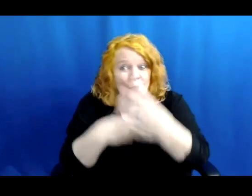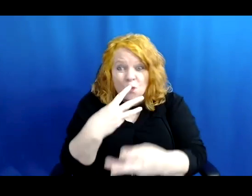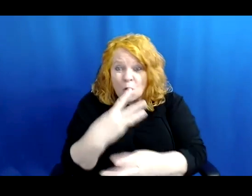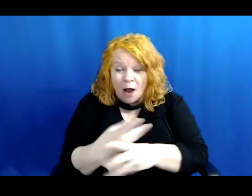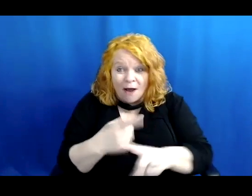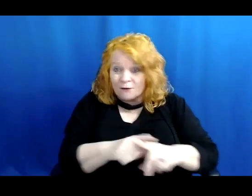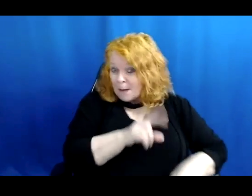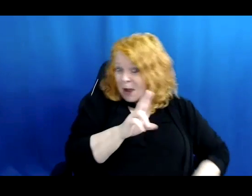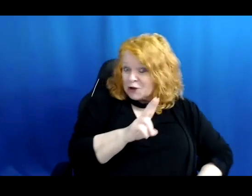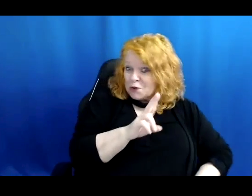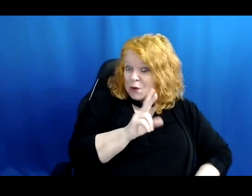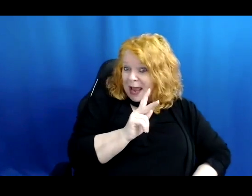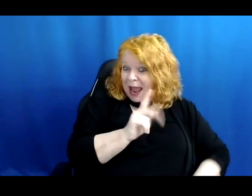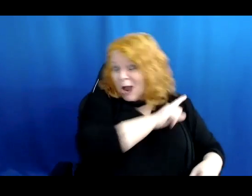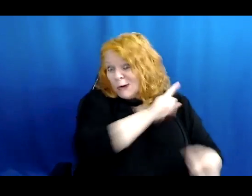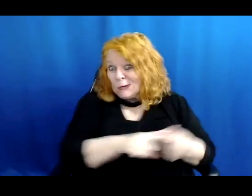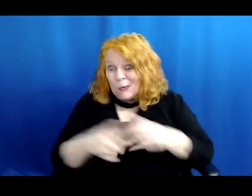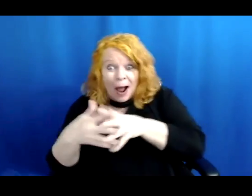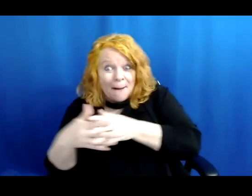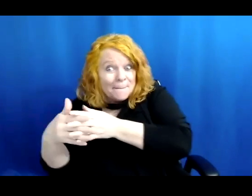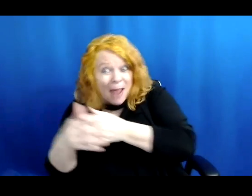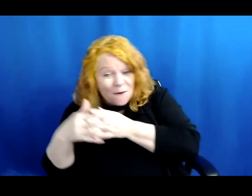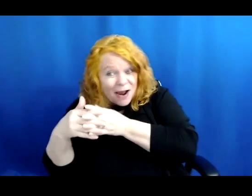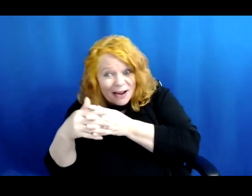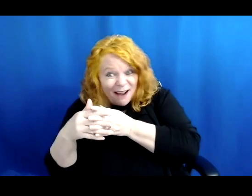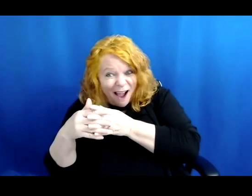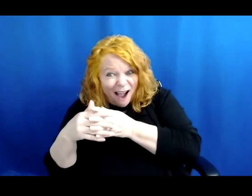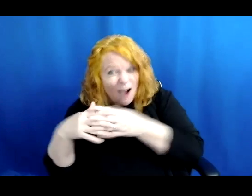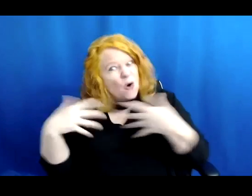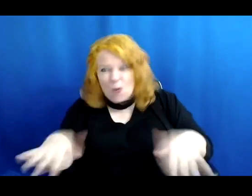Wow what a long way. Here we go.